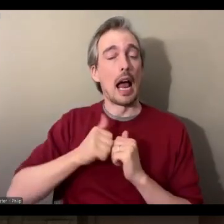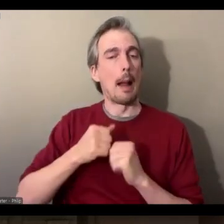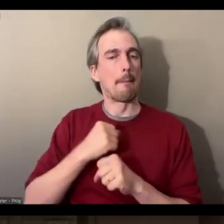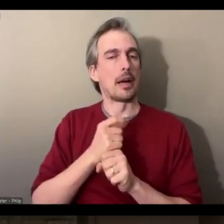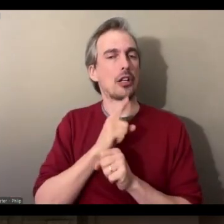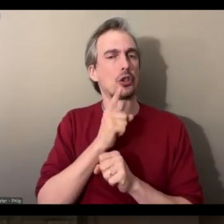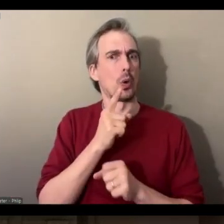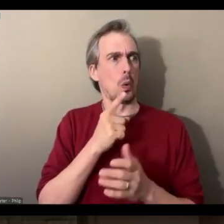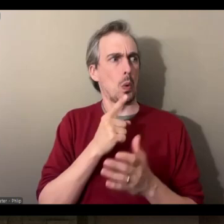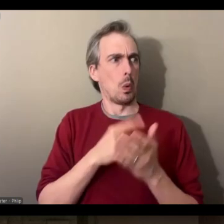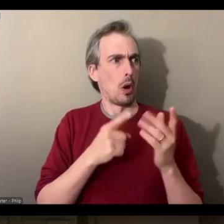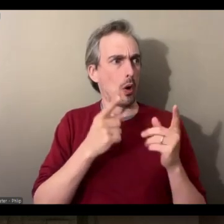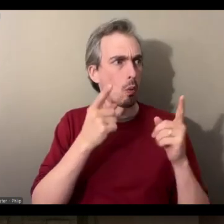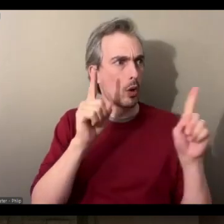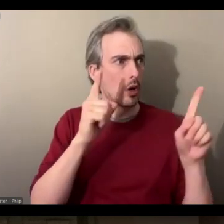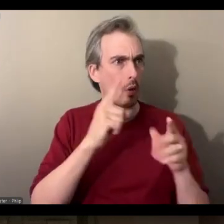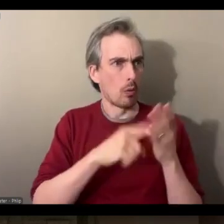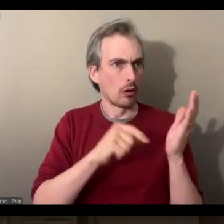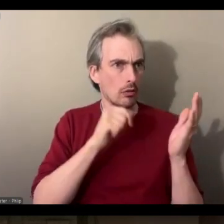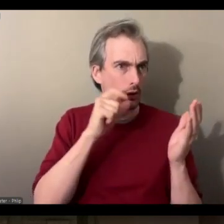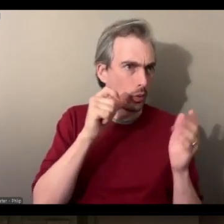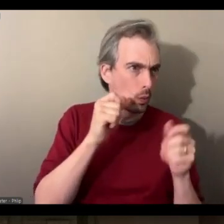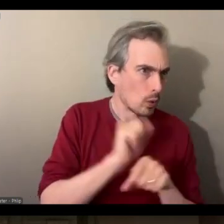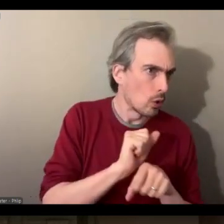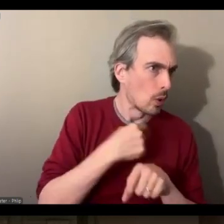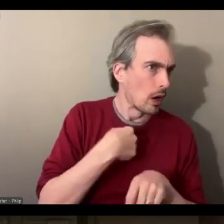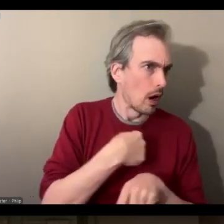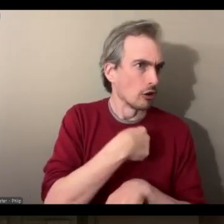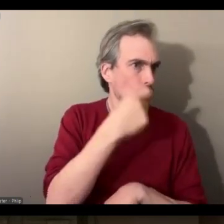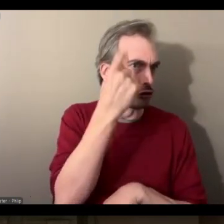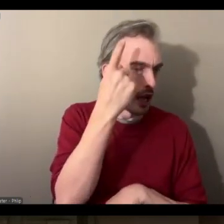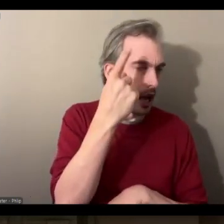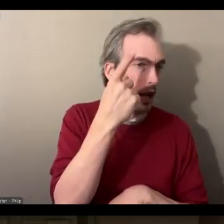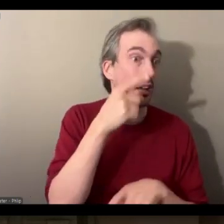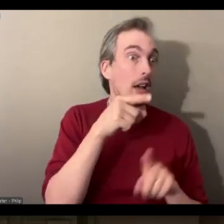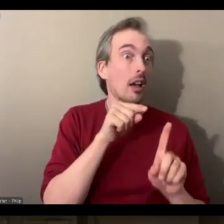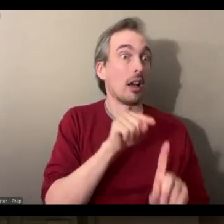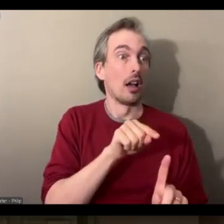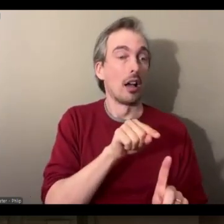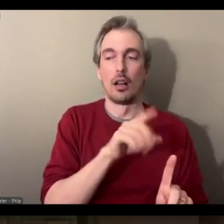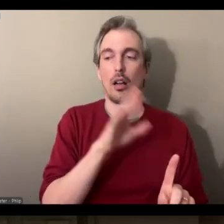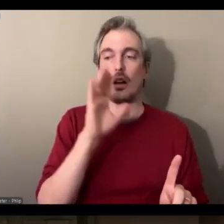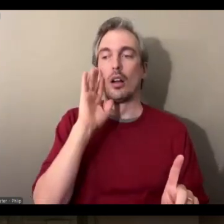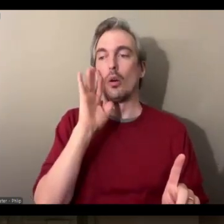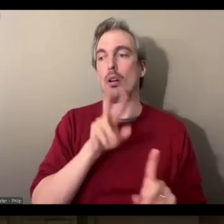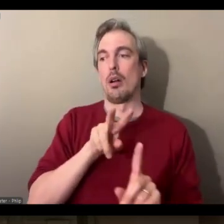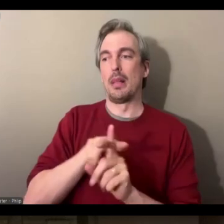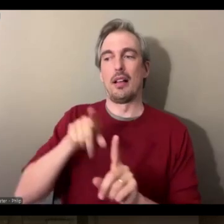that the partners that we're working with are implementing best practices within their ability